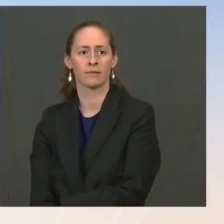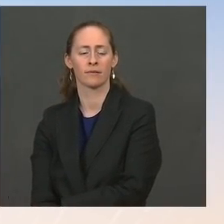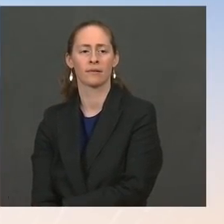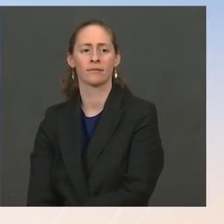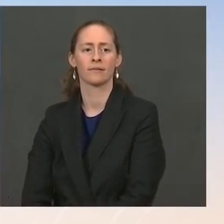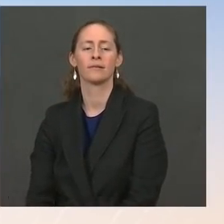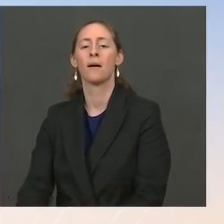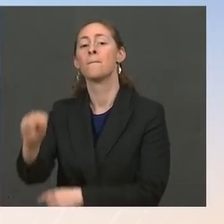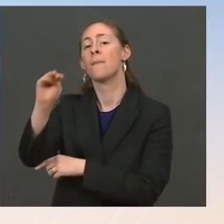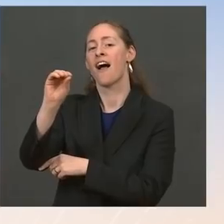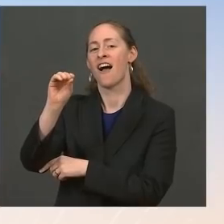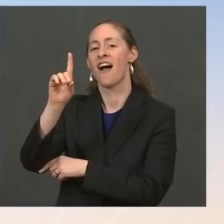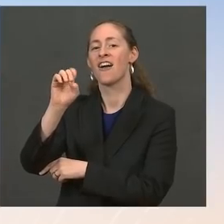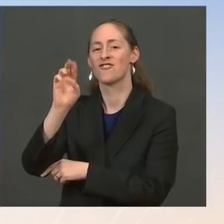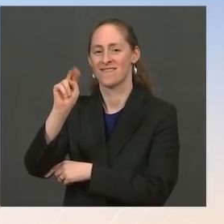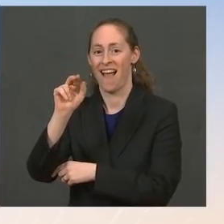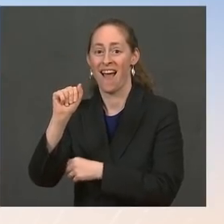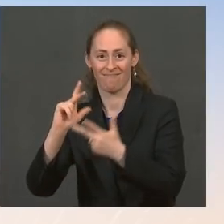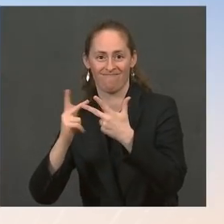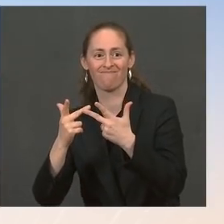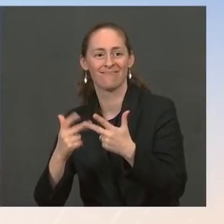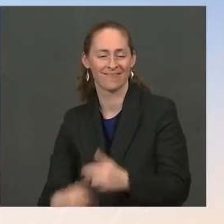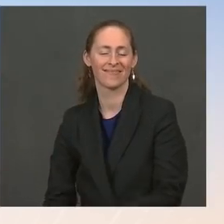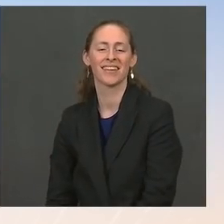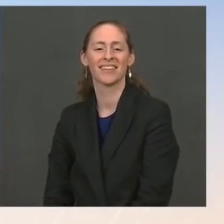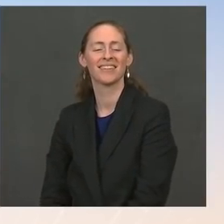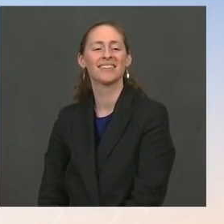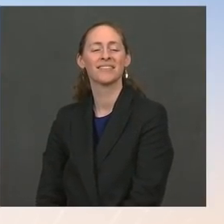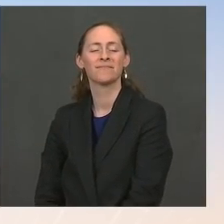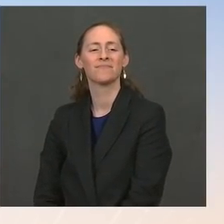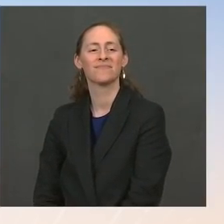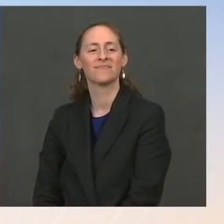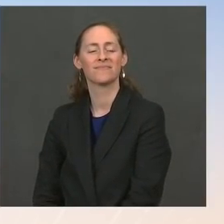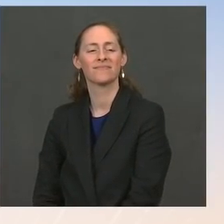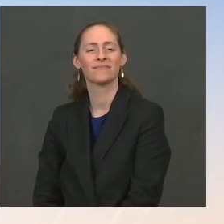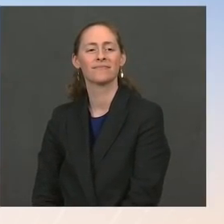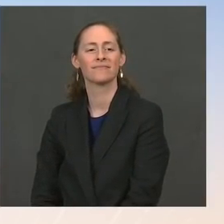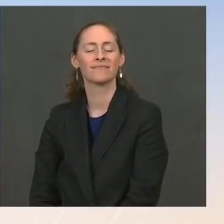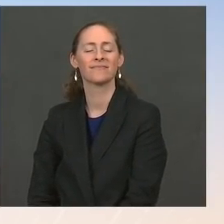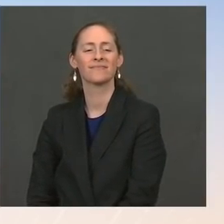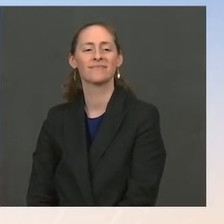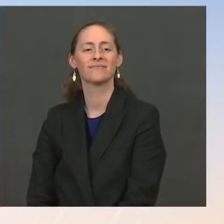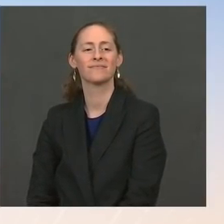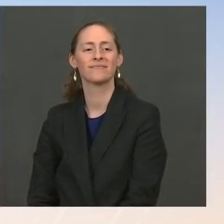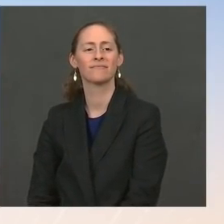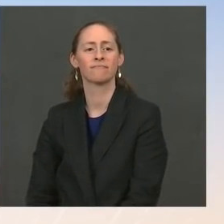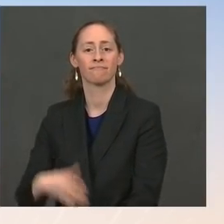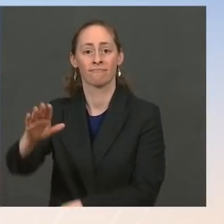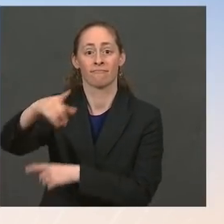especially as we enter the winter months. If you're one of the approximately 100 million people